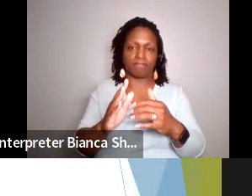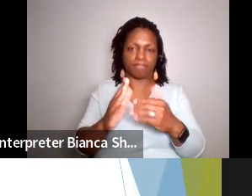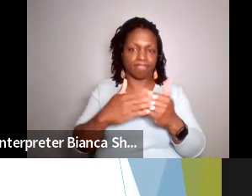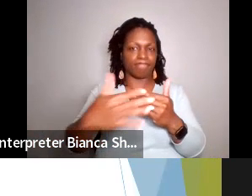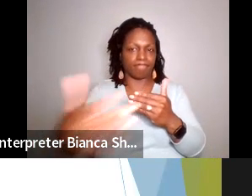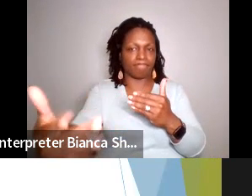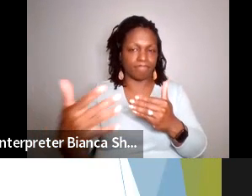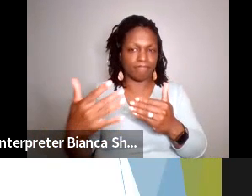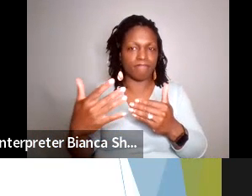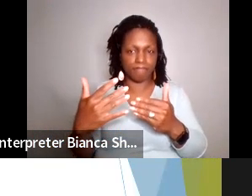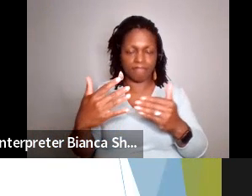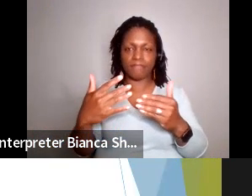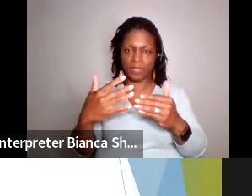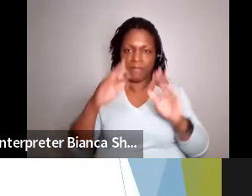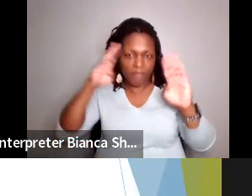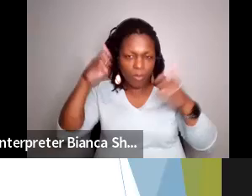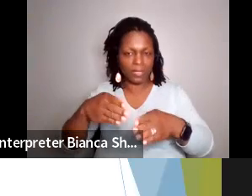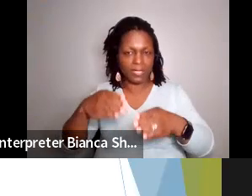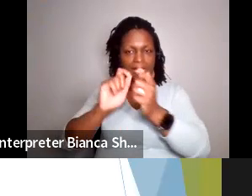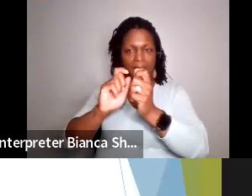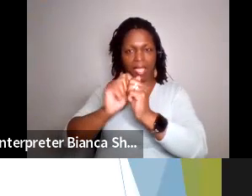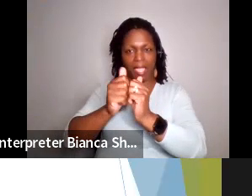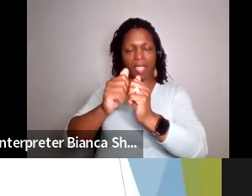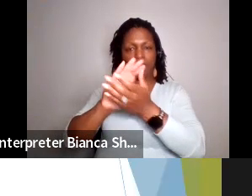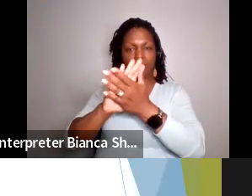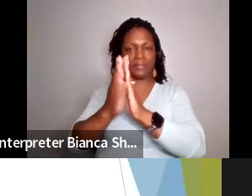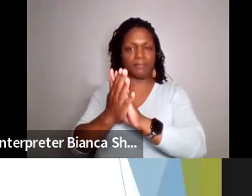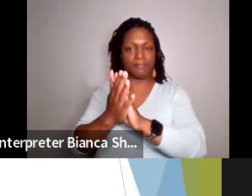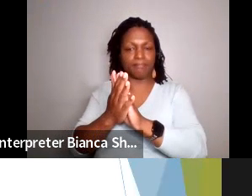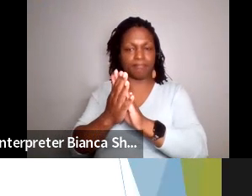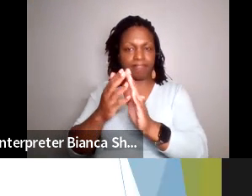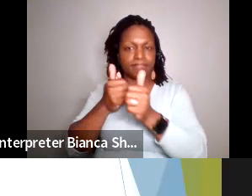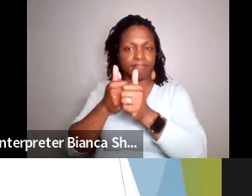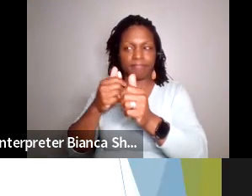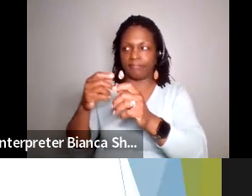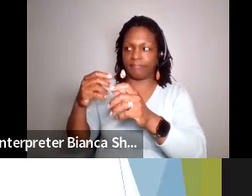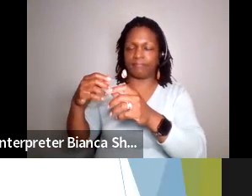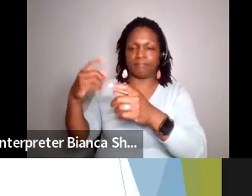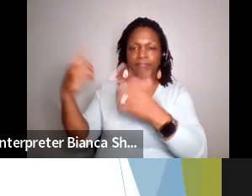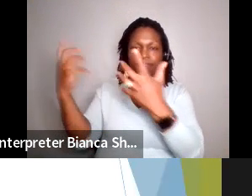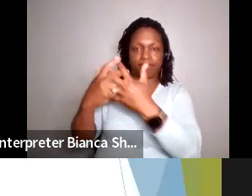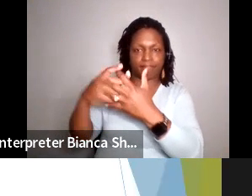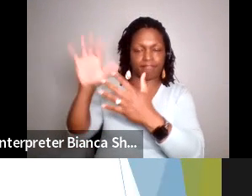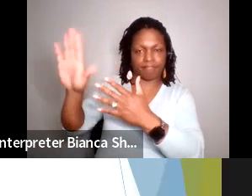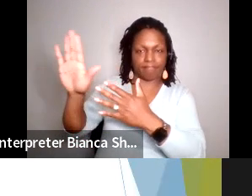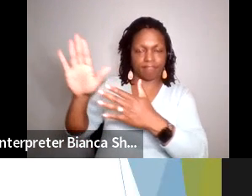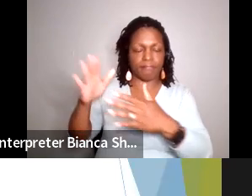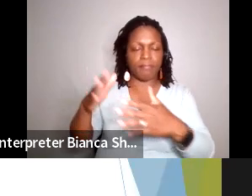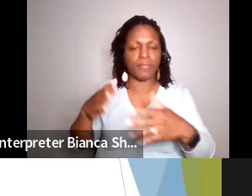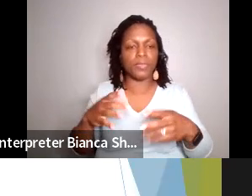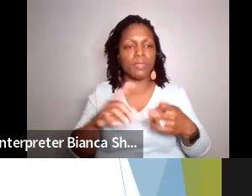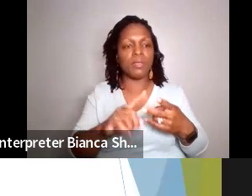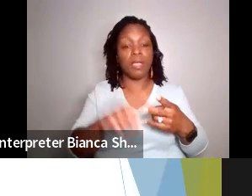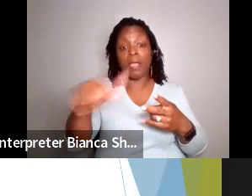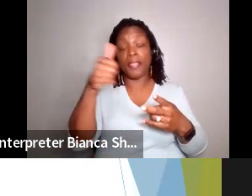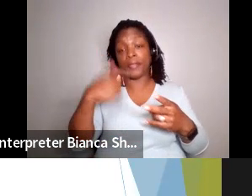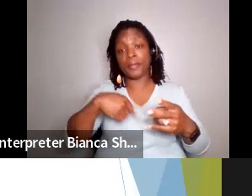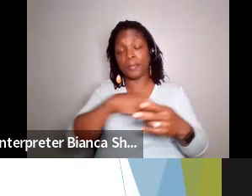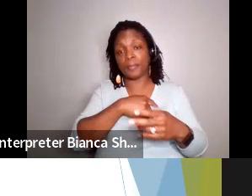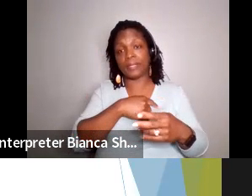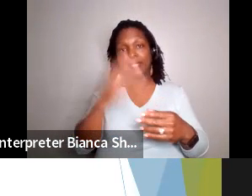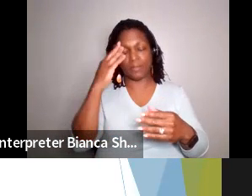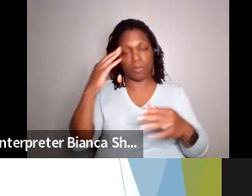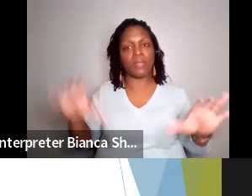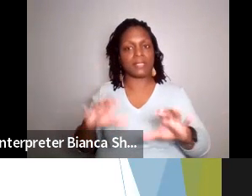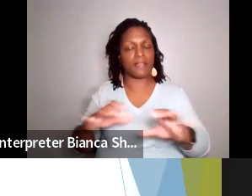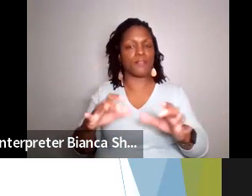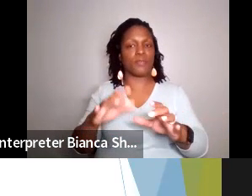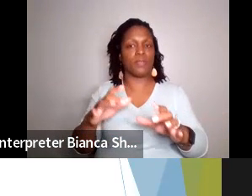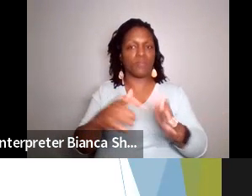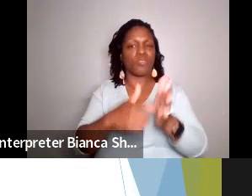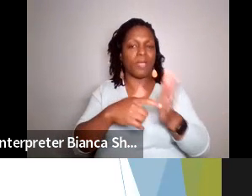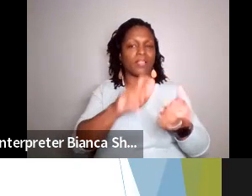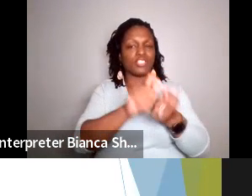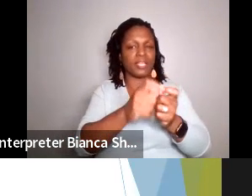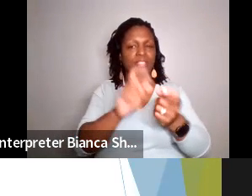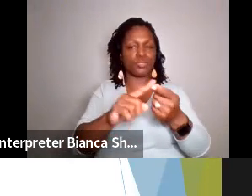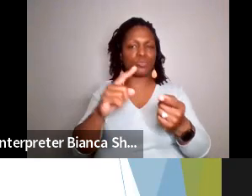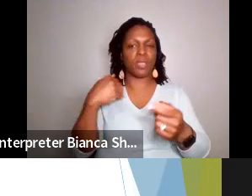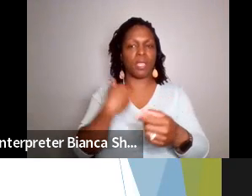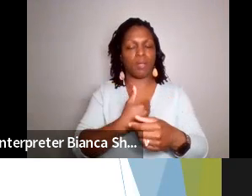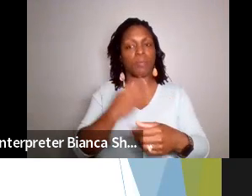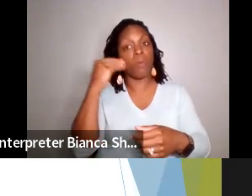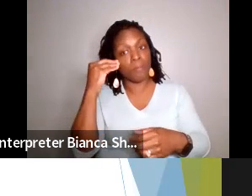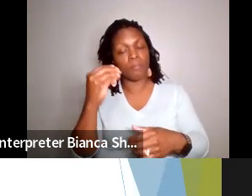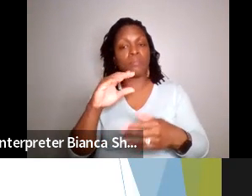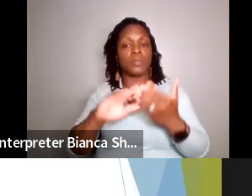We'll also be doing a lot of work a lot of the things that I talked about. the initiatives and activities that we're doing require us to make changes to our home and community based. waiver So you do that through some something called an